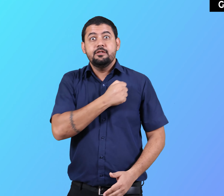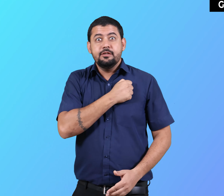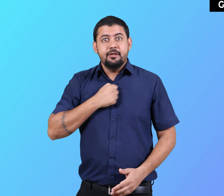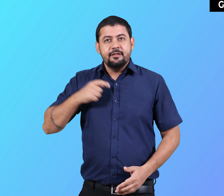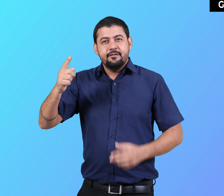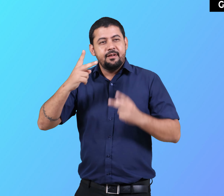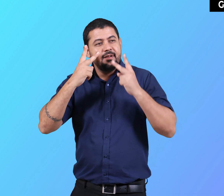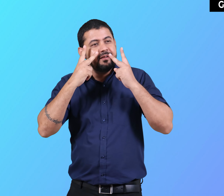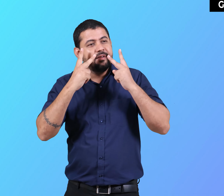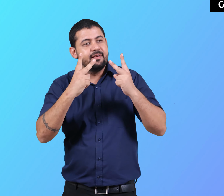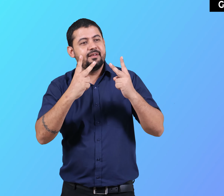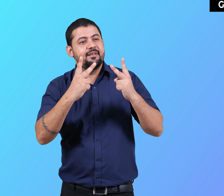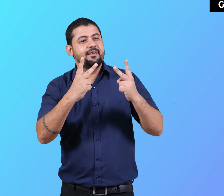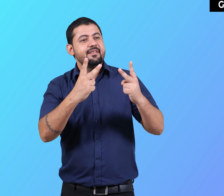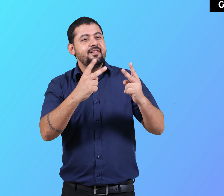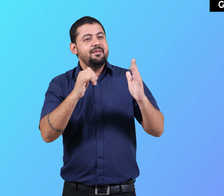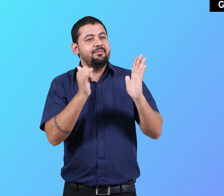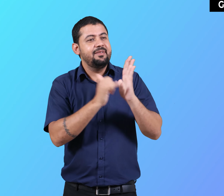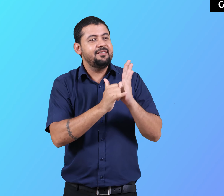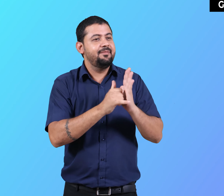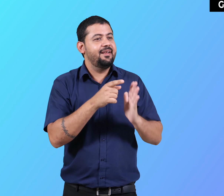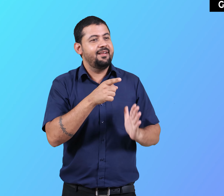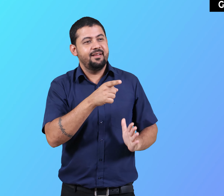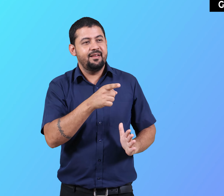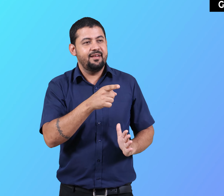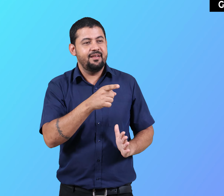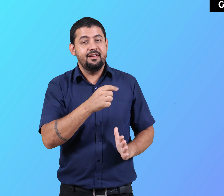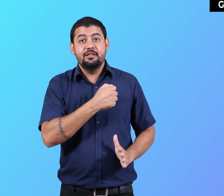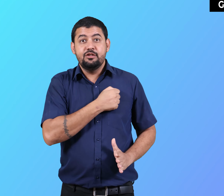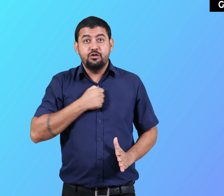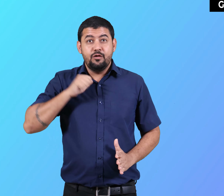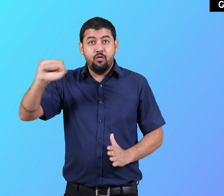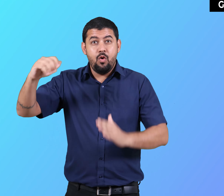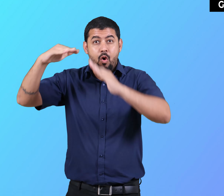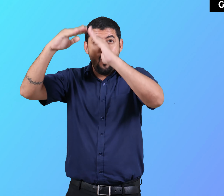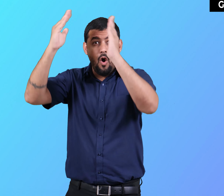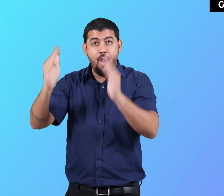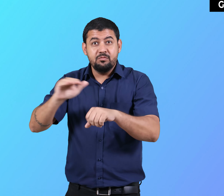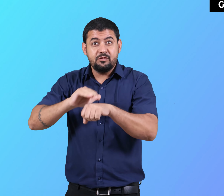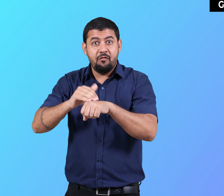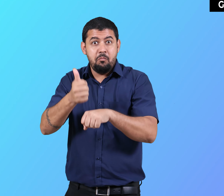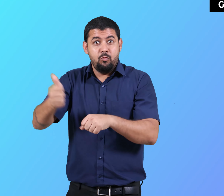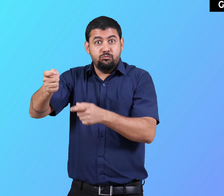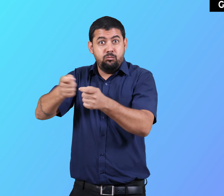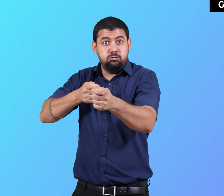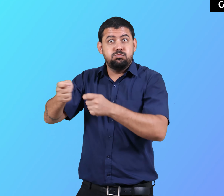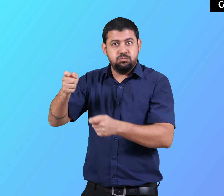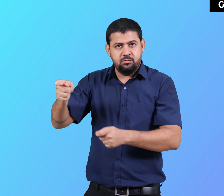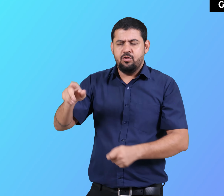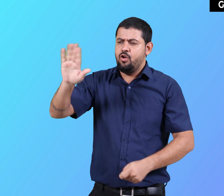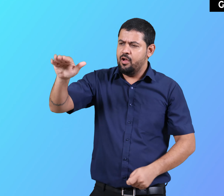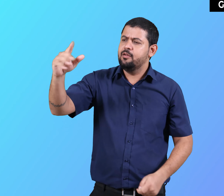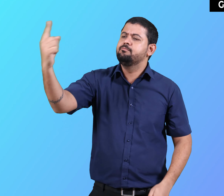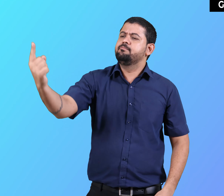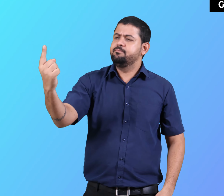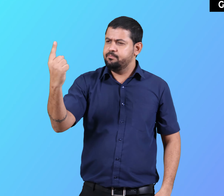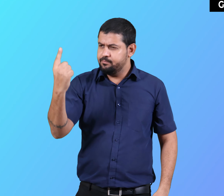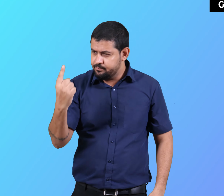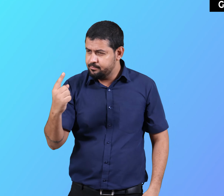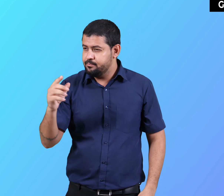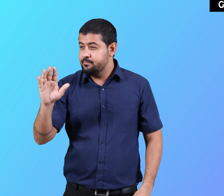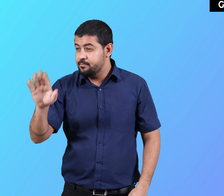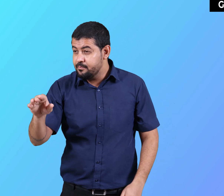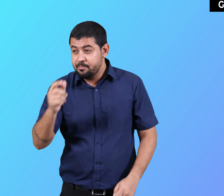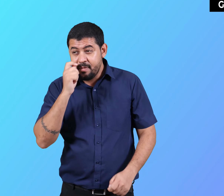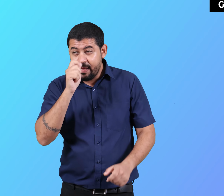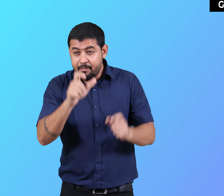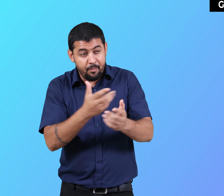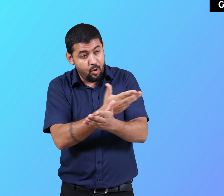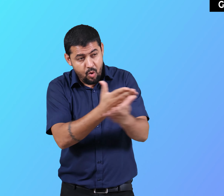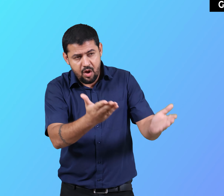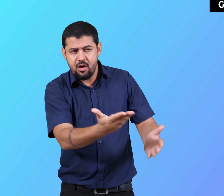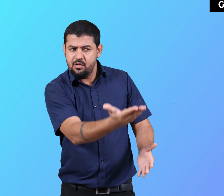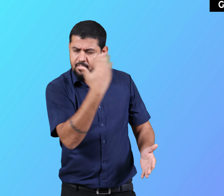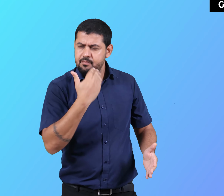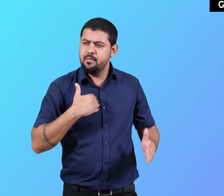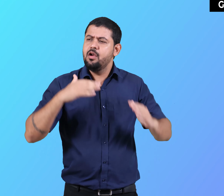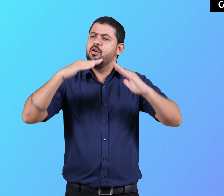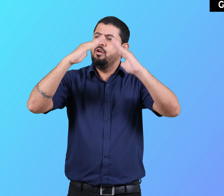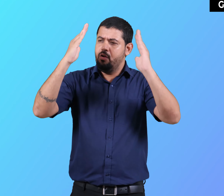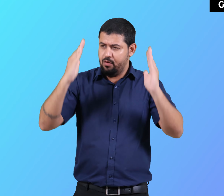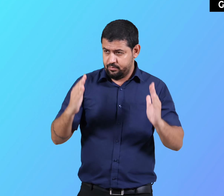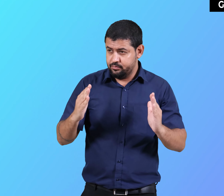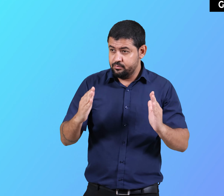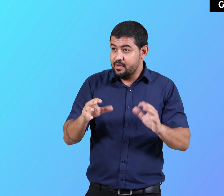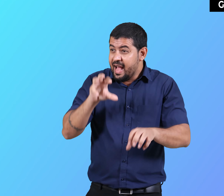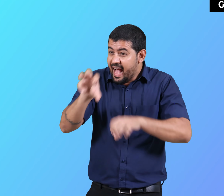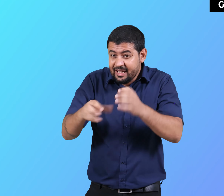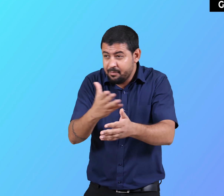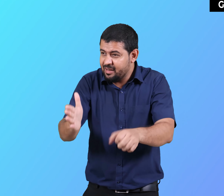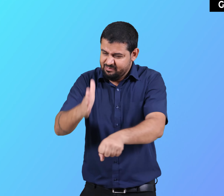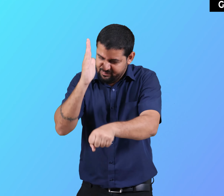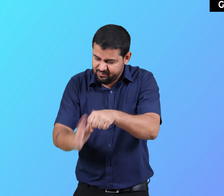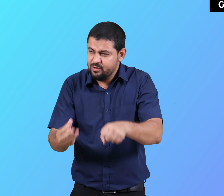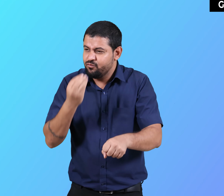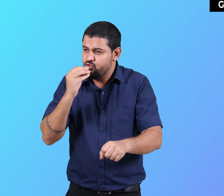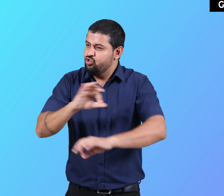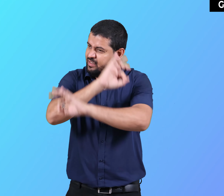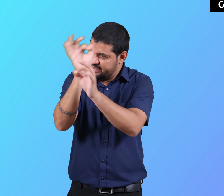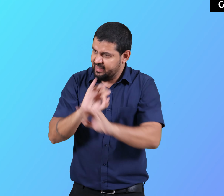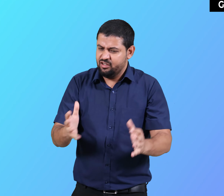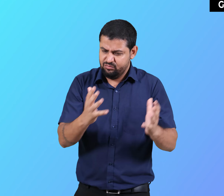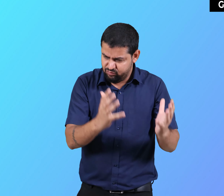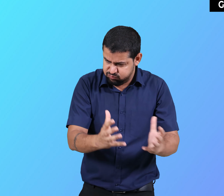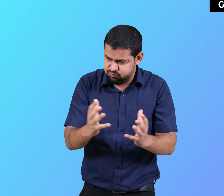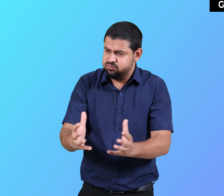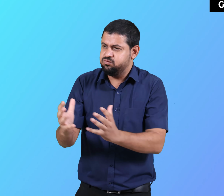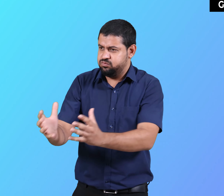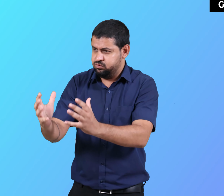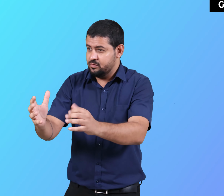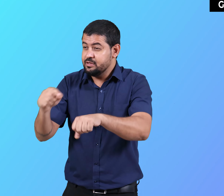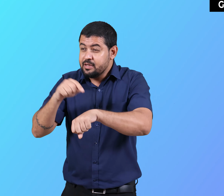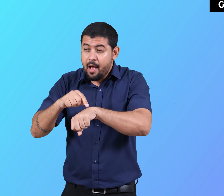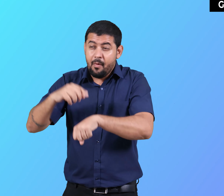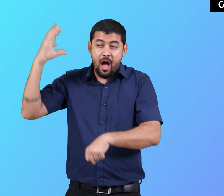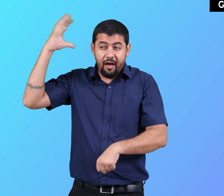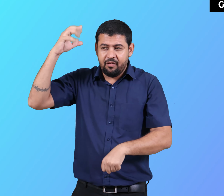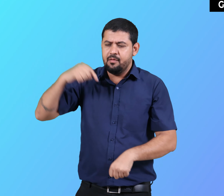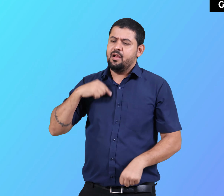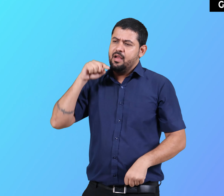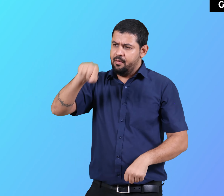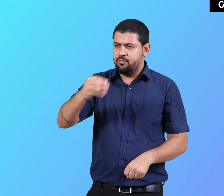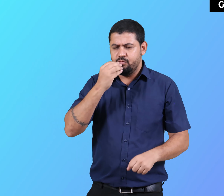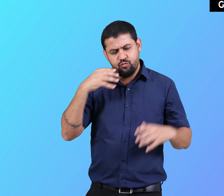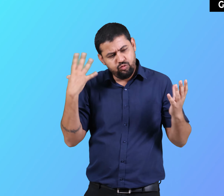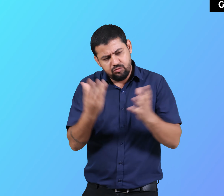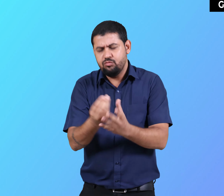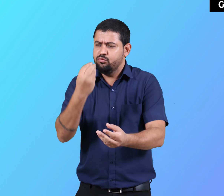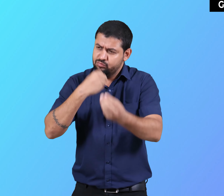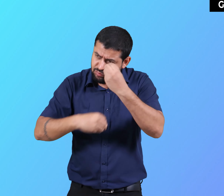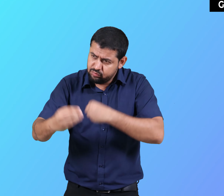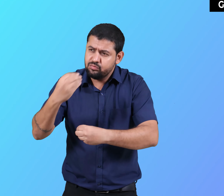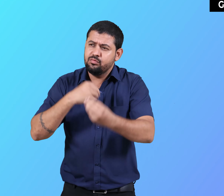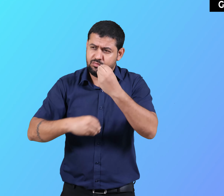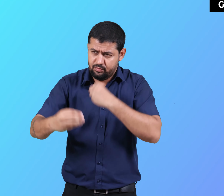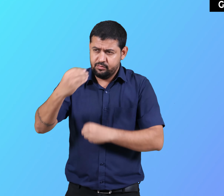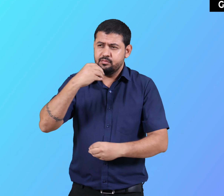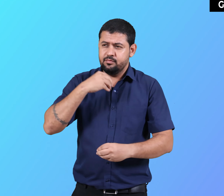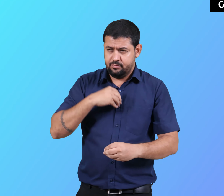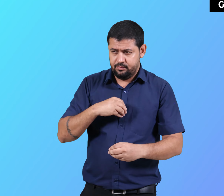When Joseph saw Benjamin with them, he gave orders to the servant in charge of his house. He said, “Bring these men into my house. Kill an animal and prepare a meal. They will eat with me today at noon.”